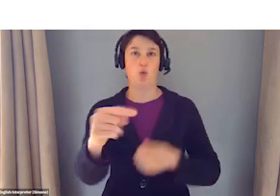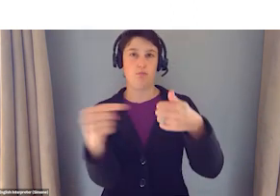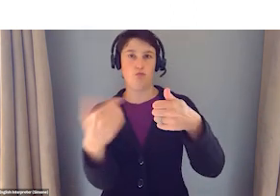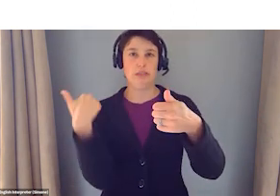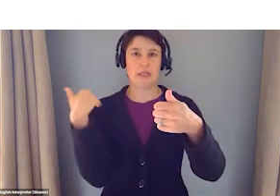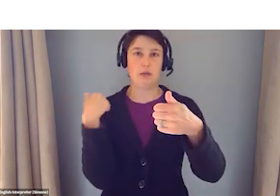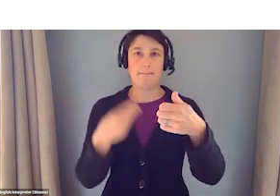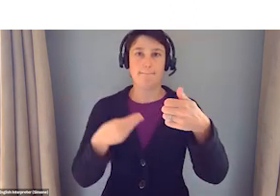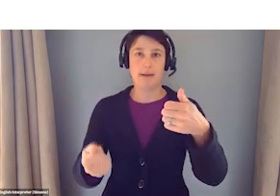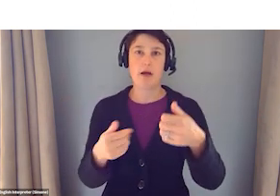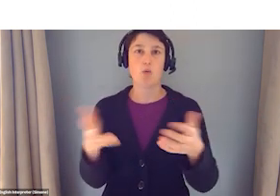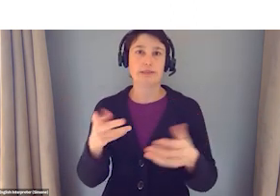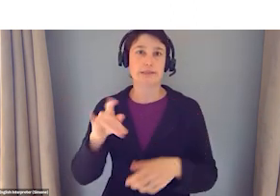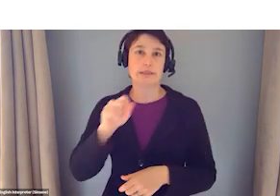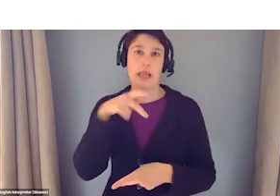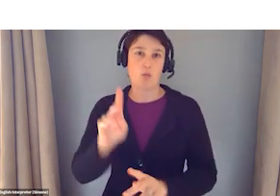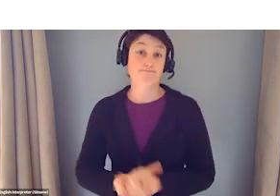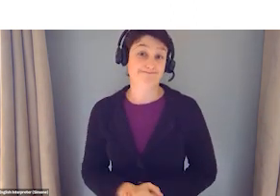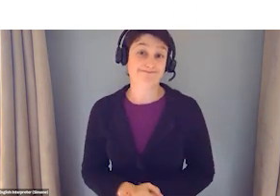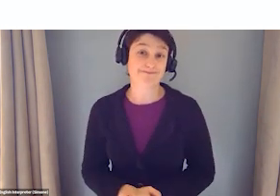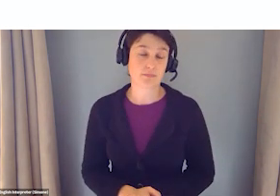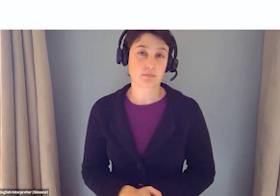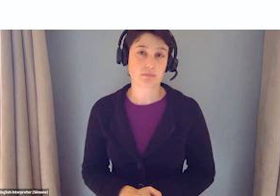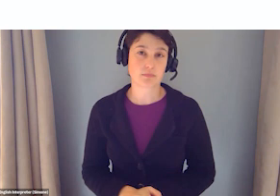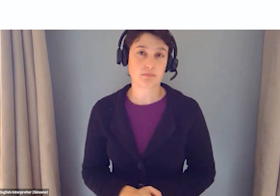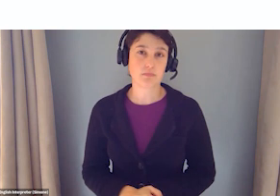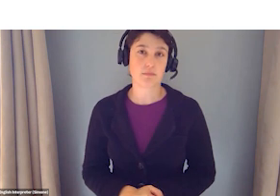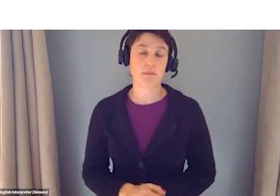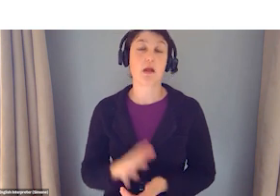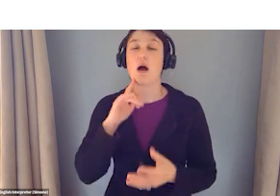One thing I will add is that we have seen a few IG audits